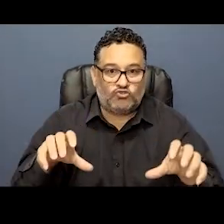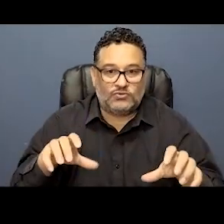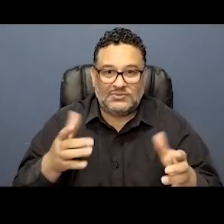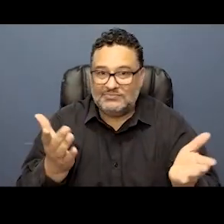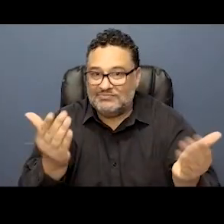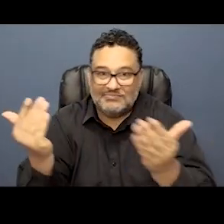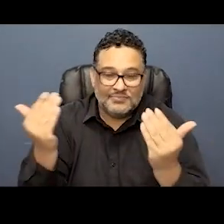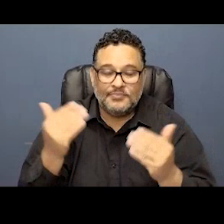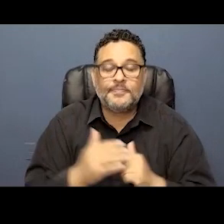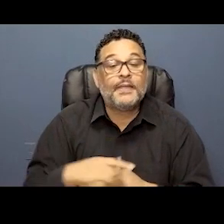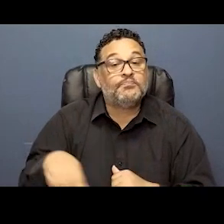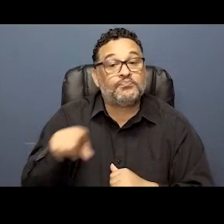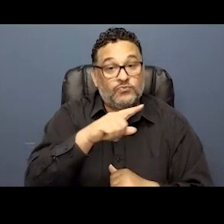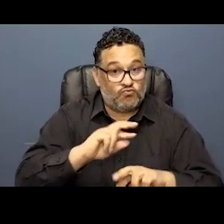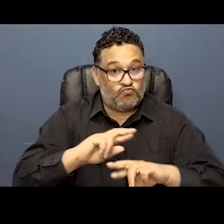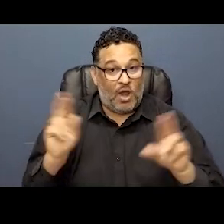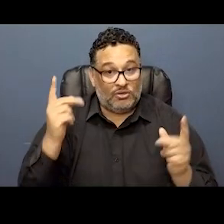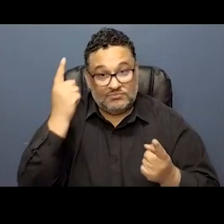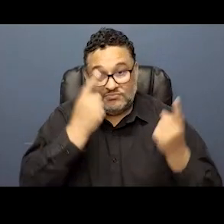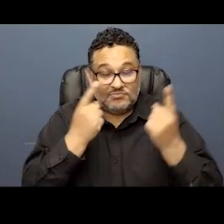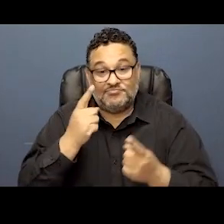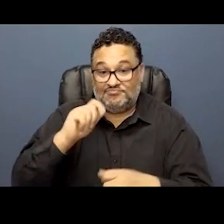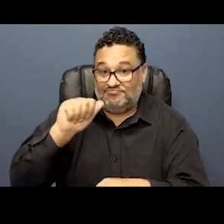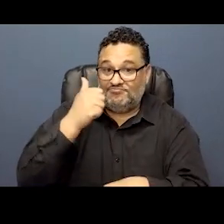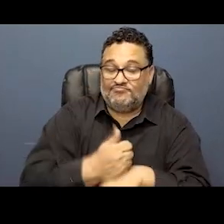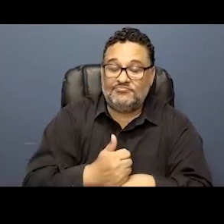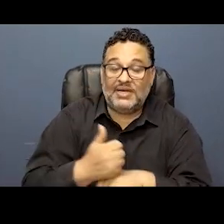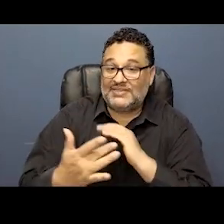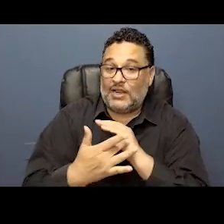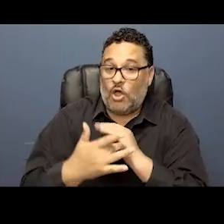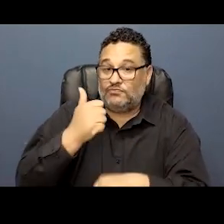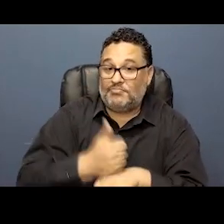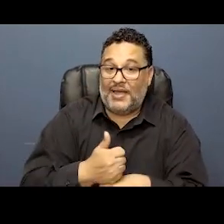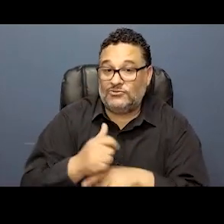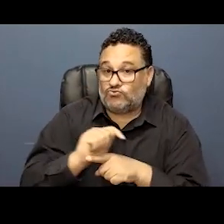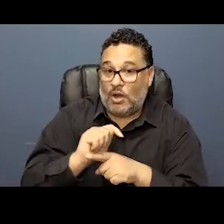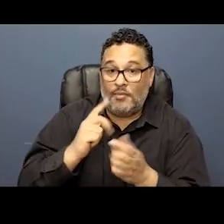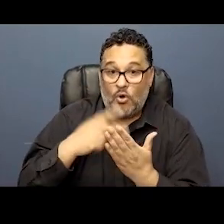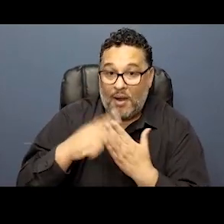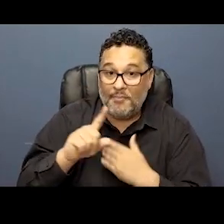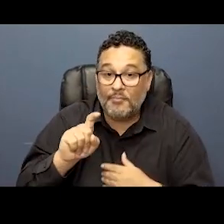Are you ready to consider implementing a technology-based training program? Pick